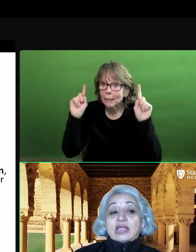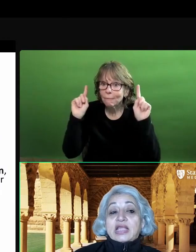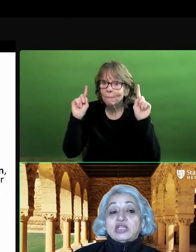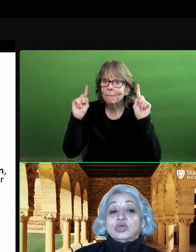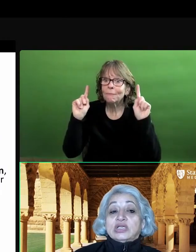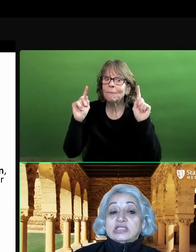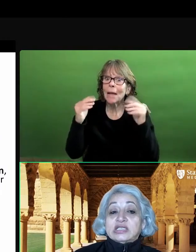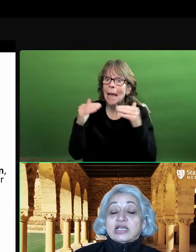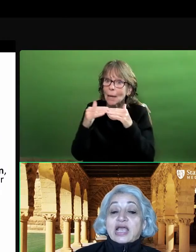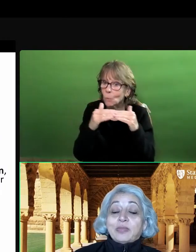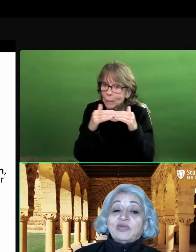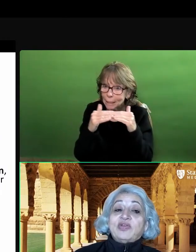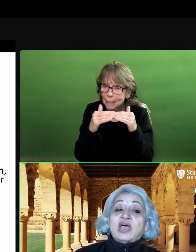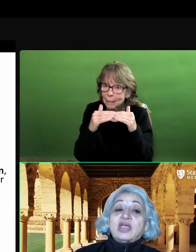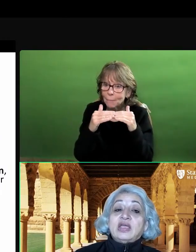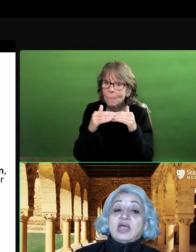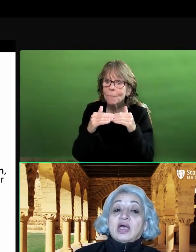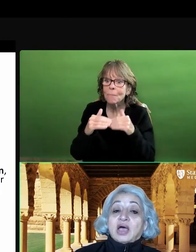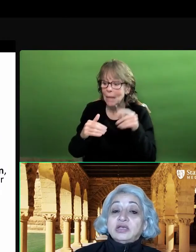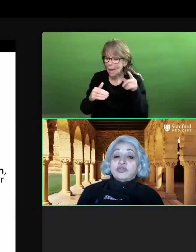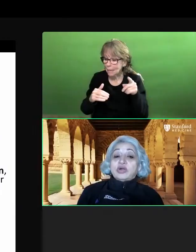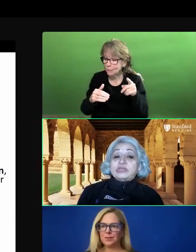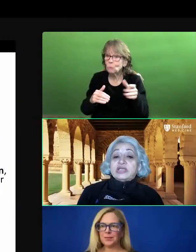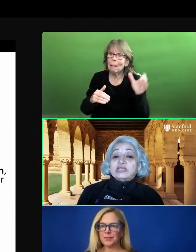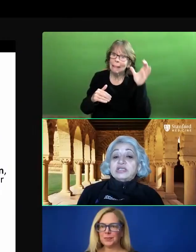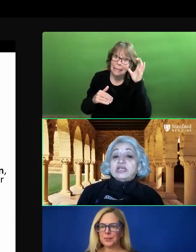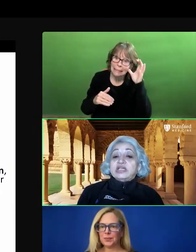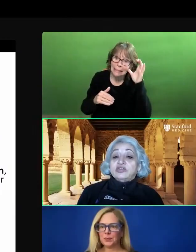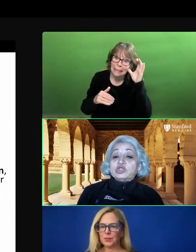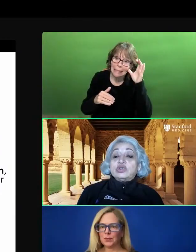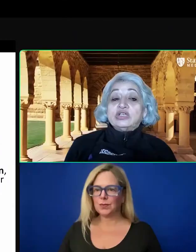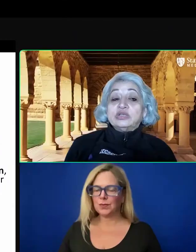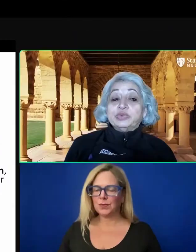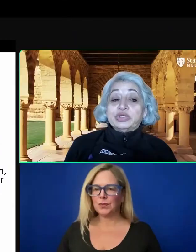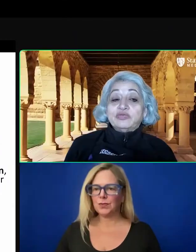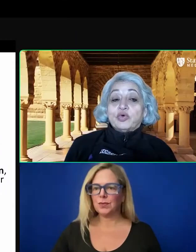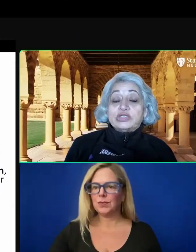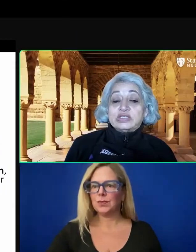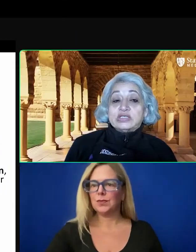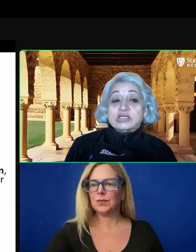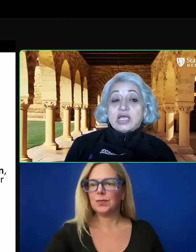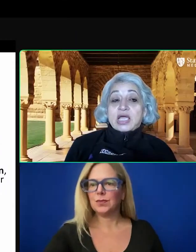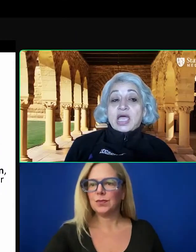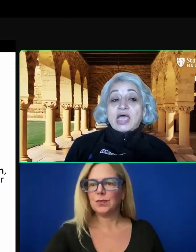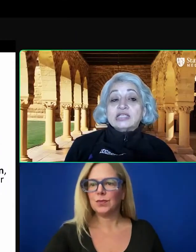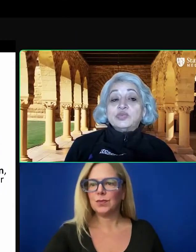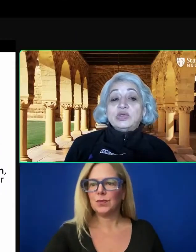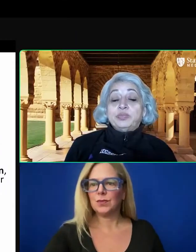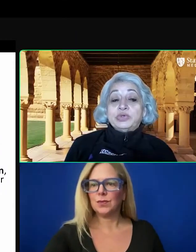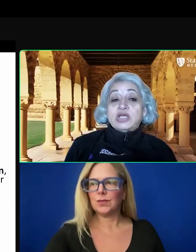And that to listen and amplify underrepresented and individual and community voices, as we put